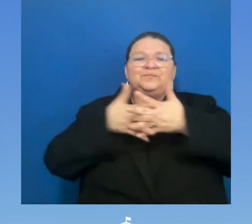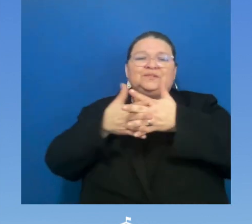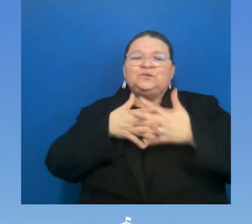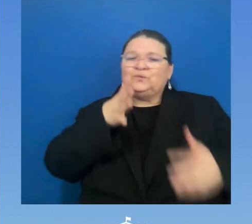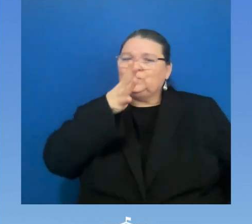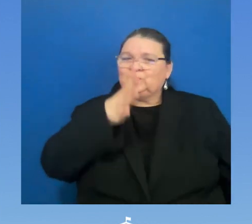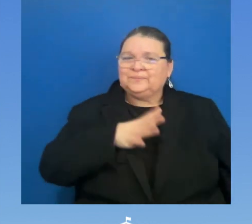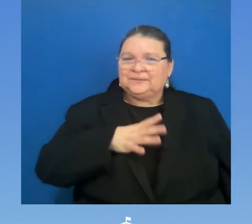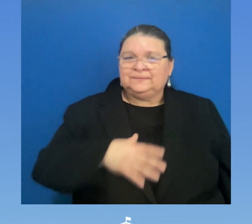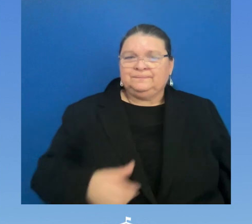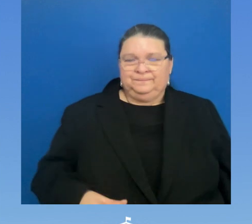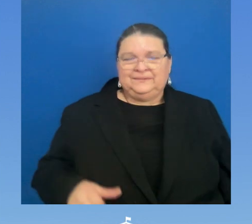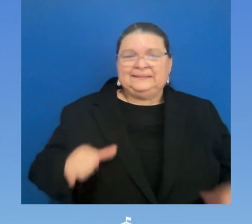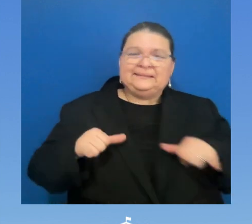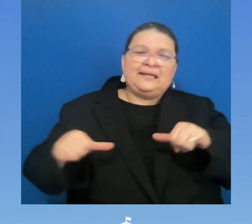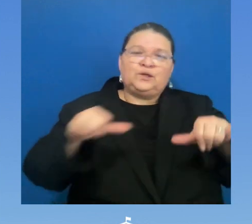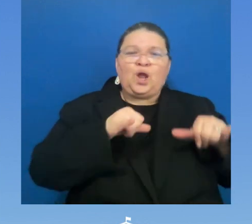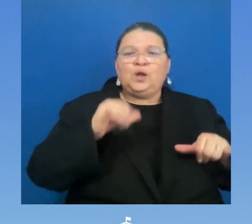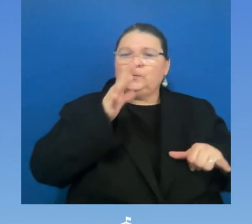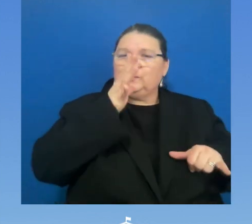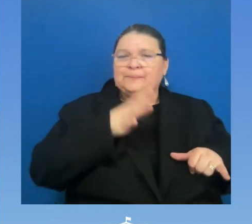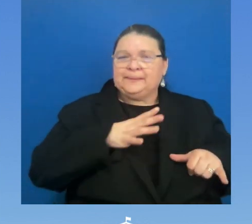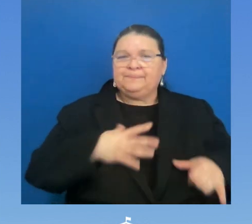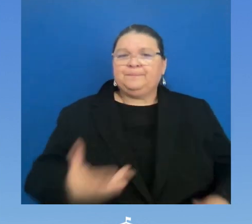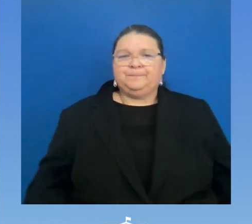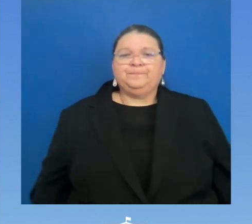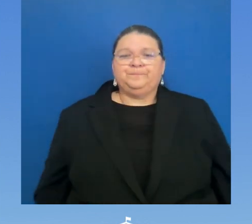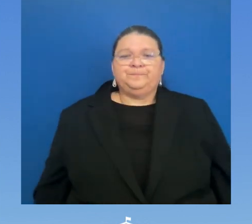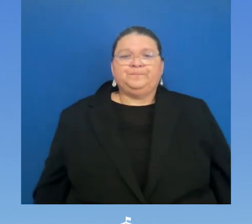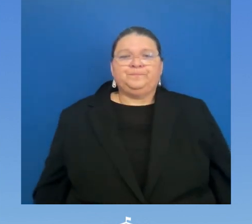Some research suggests that if women received a fair paycheck,